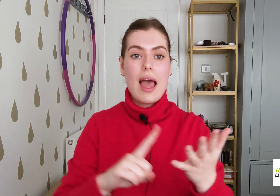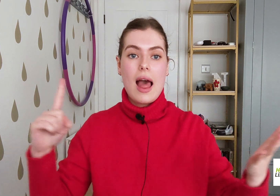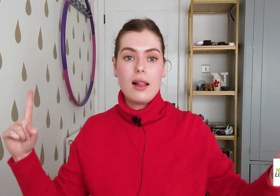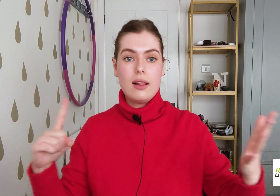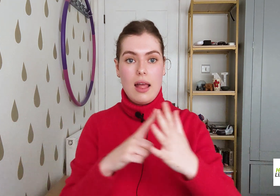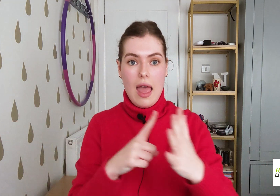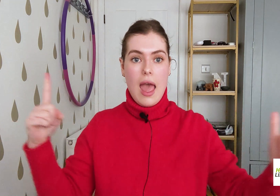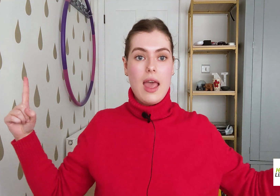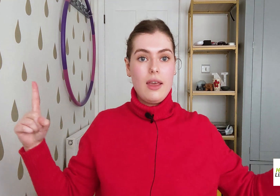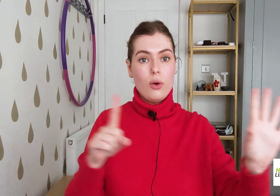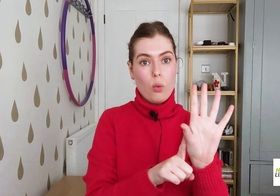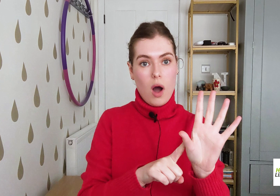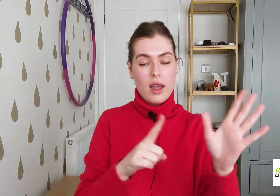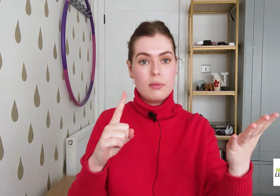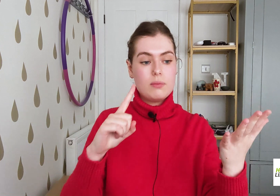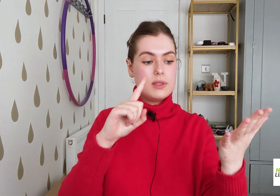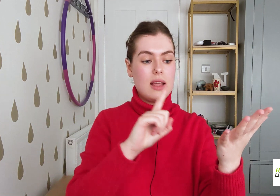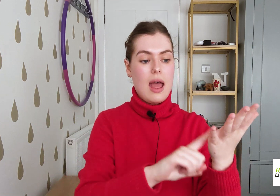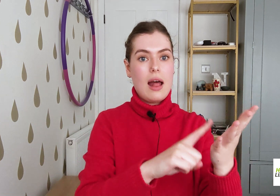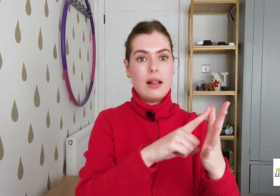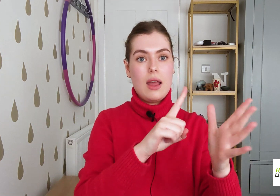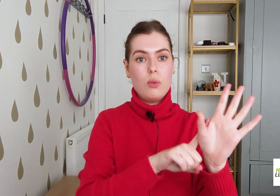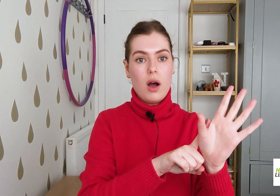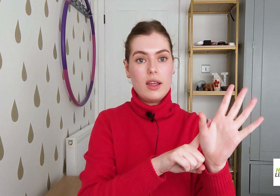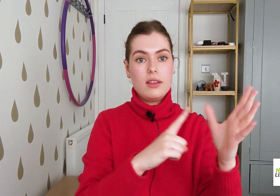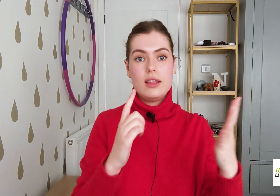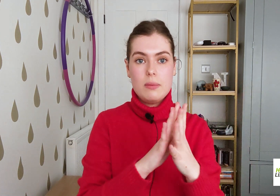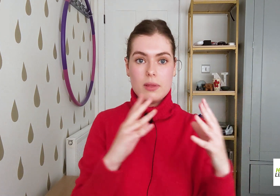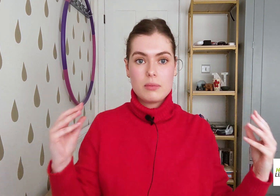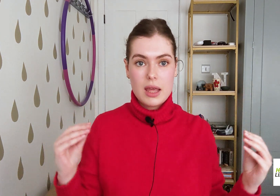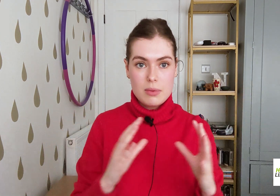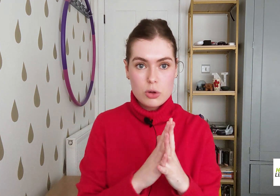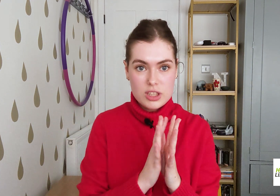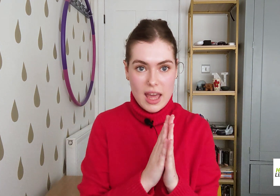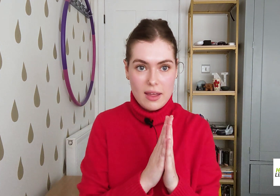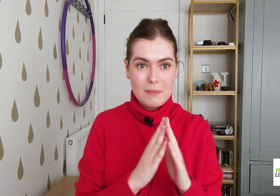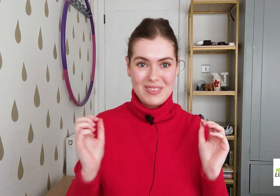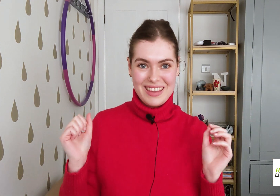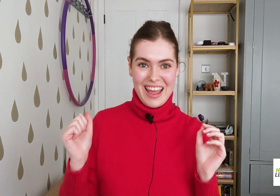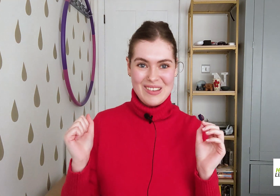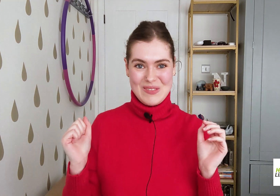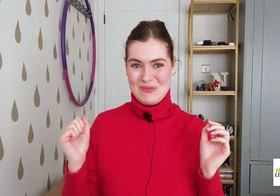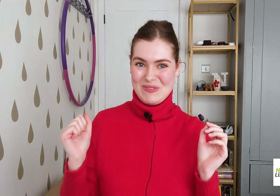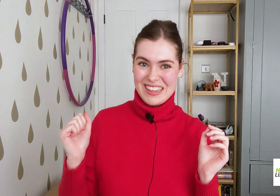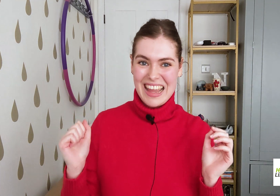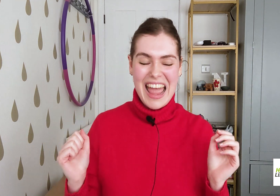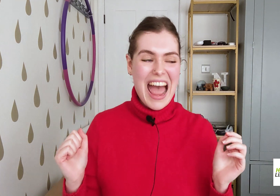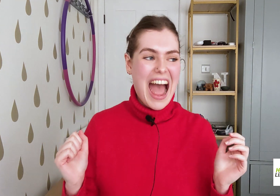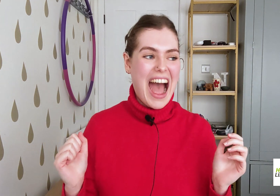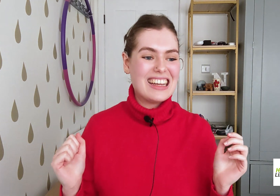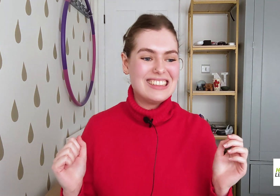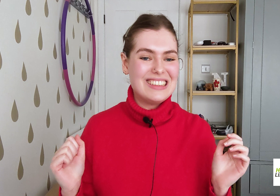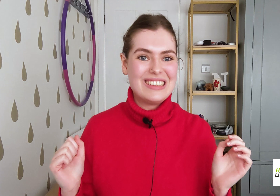L, A, Y; L, A, Y, keep them, keep them all together. Yeah. And